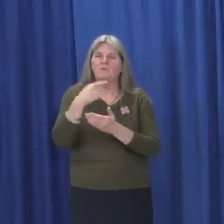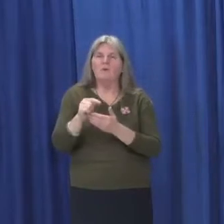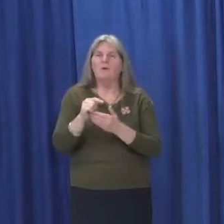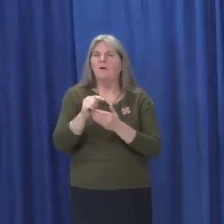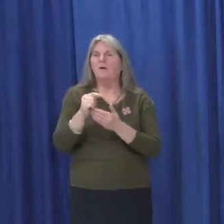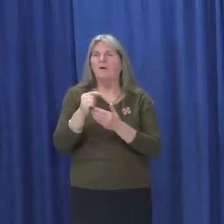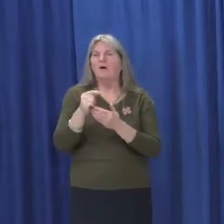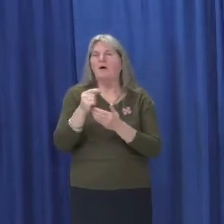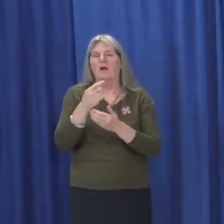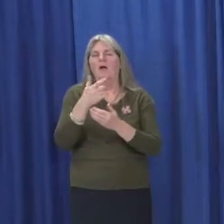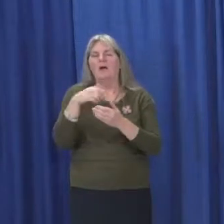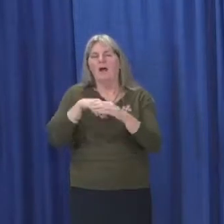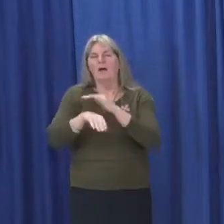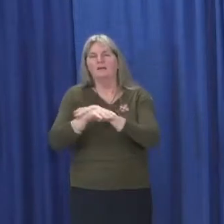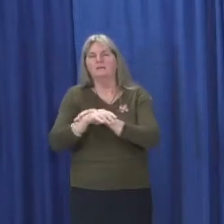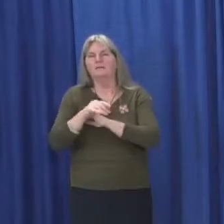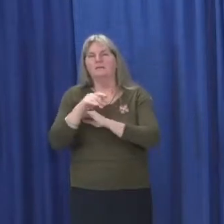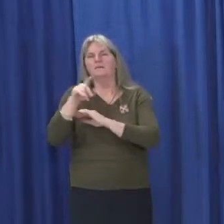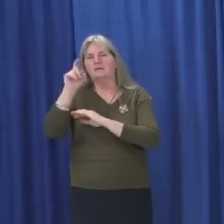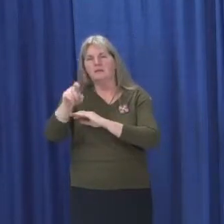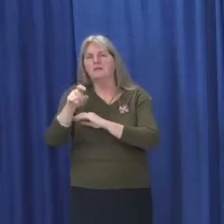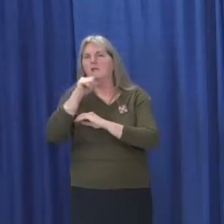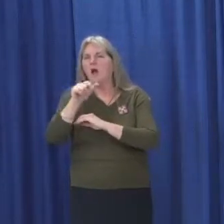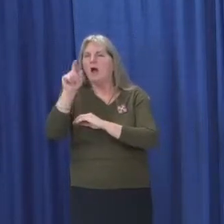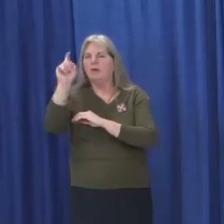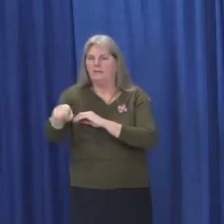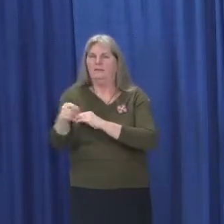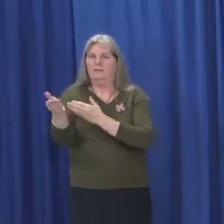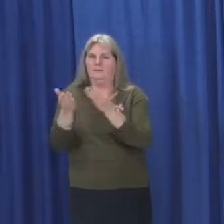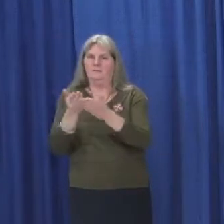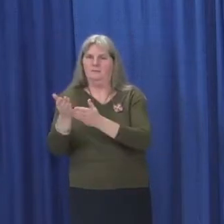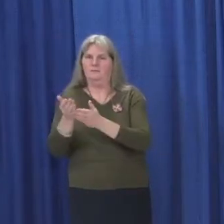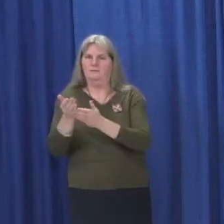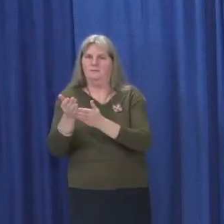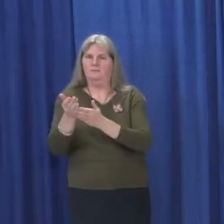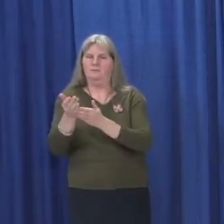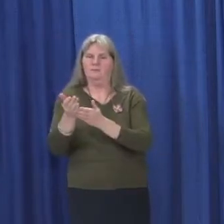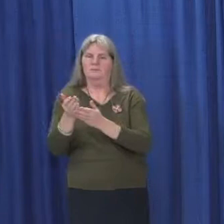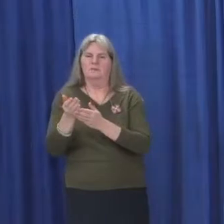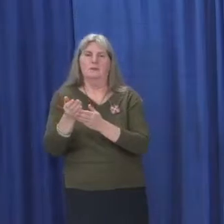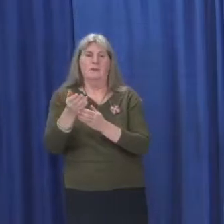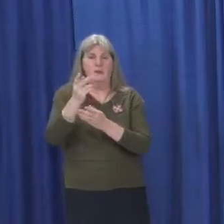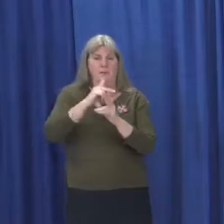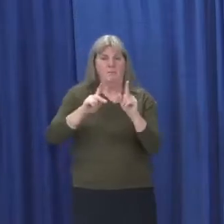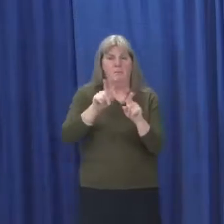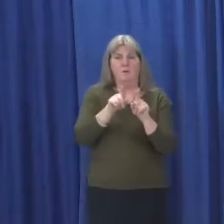services, I'm recommending individuals who have travelled